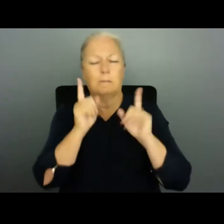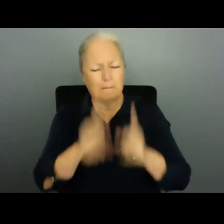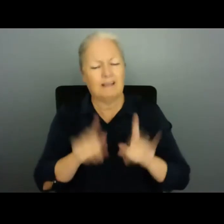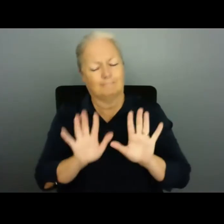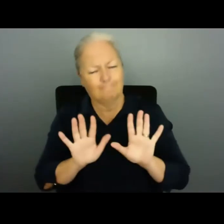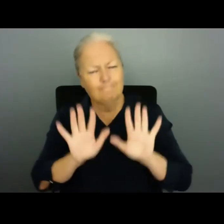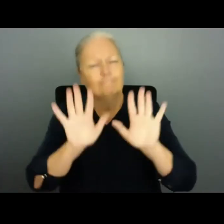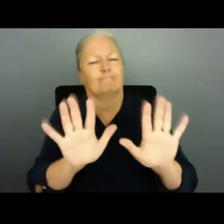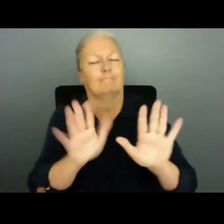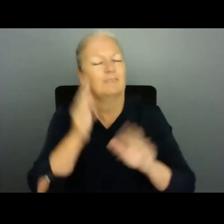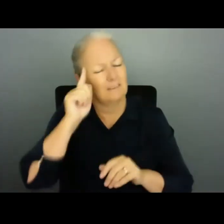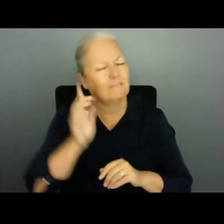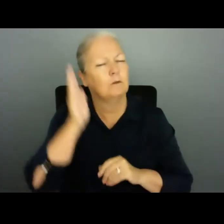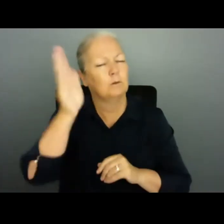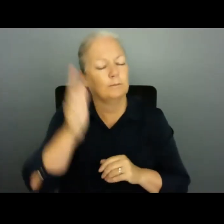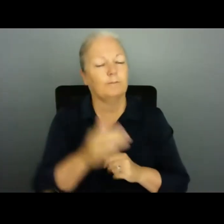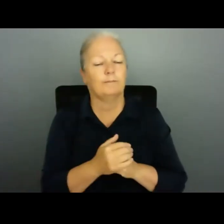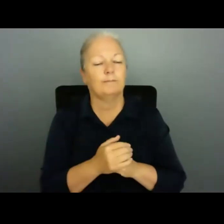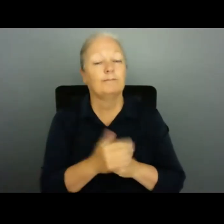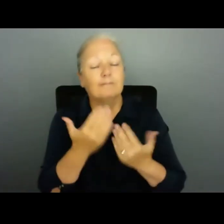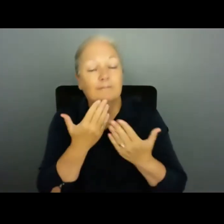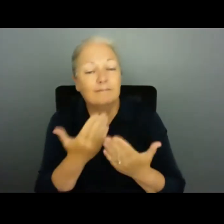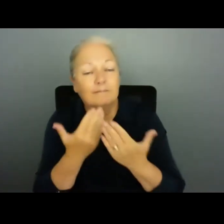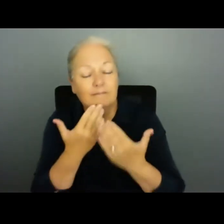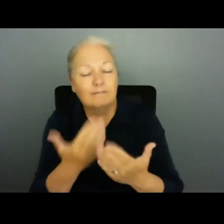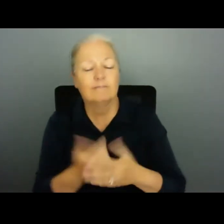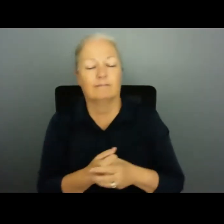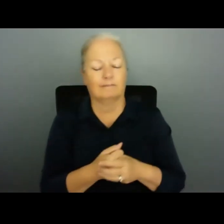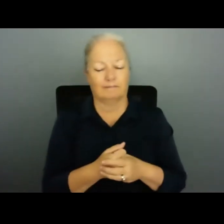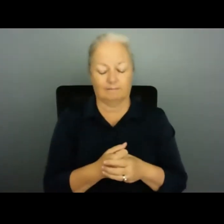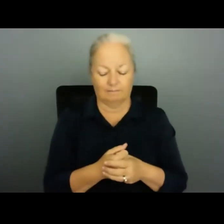thank you so much for misha uh and again you know having sort of worked with you in this process i